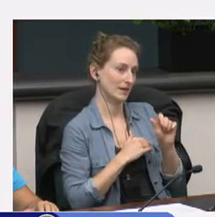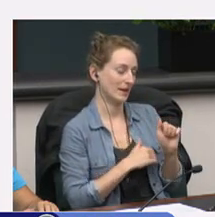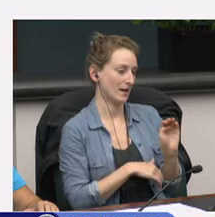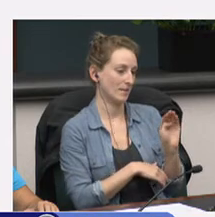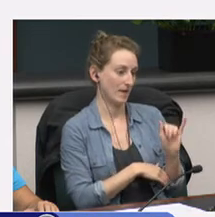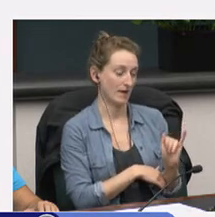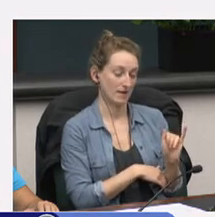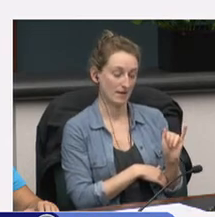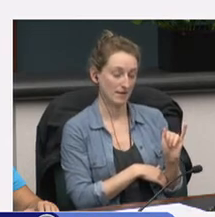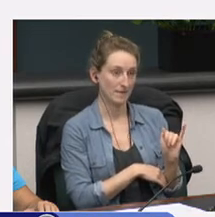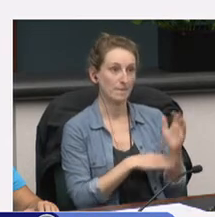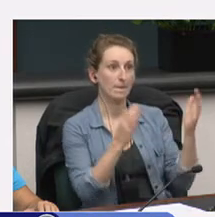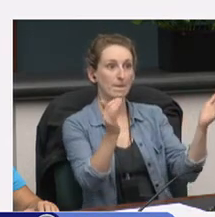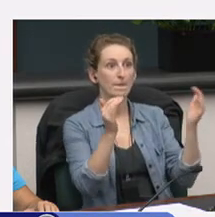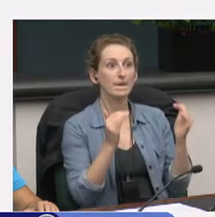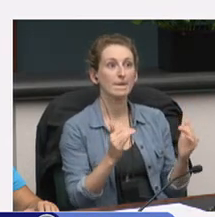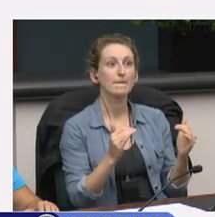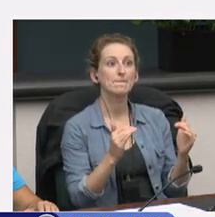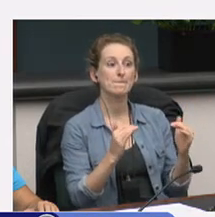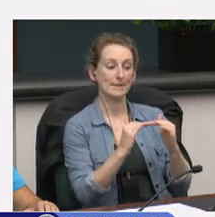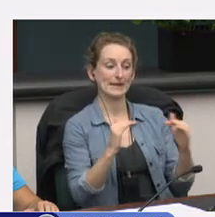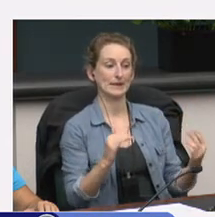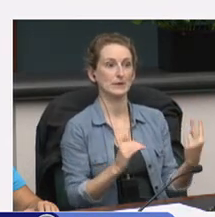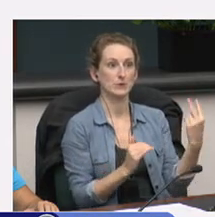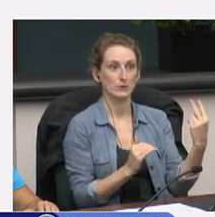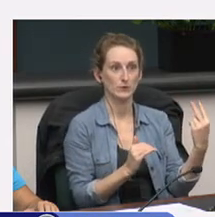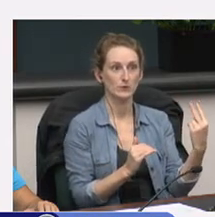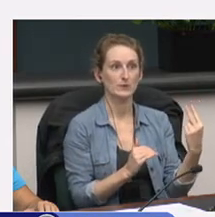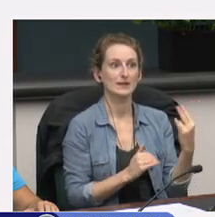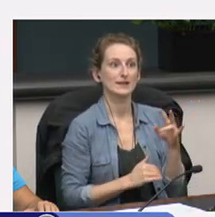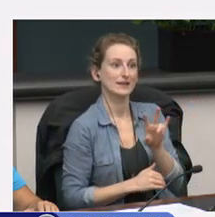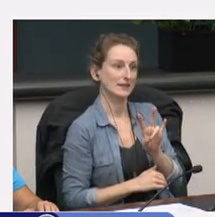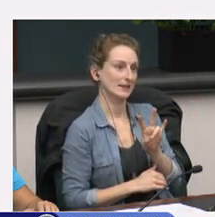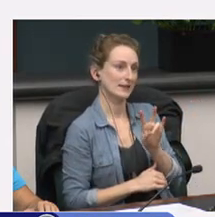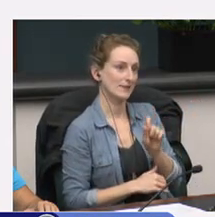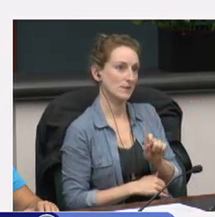1/2 percent of the units need to be less than 120 percent annual median income